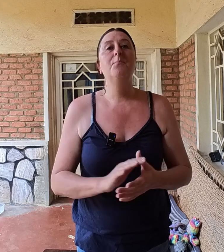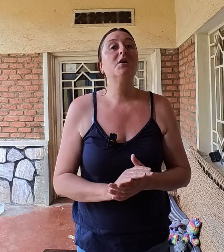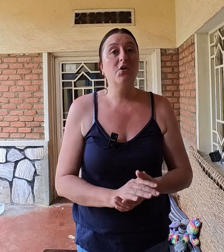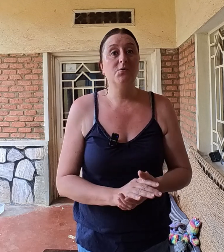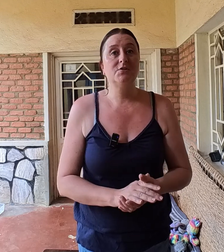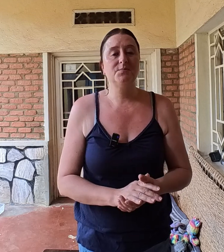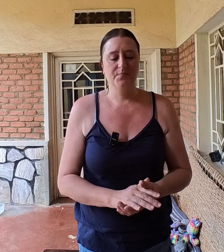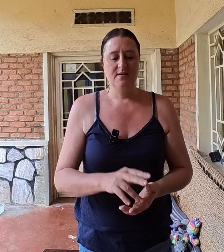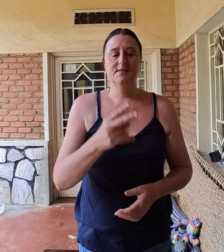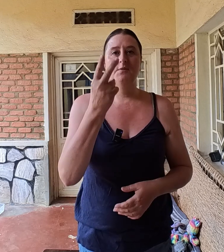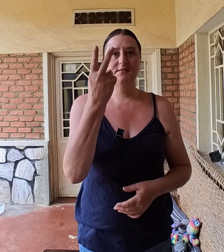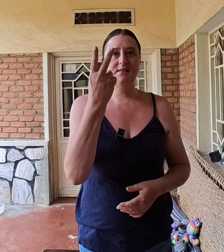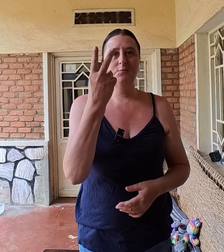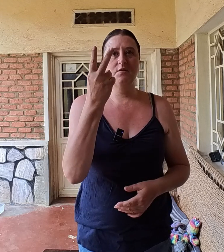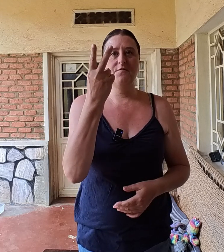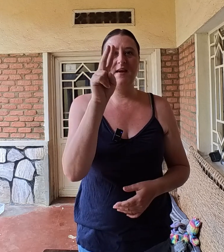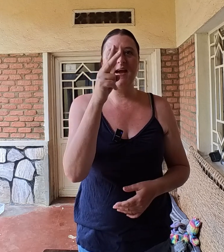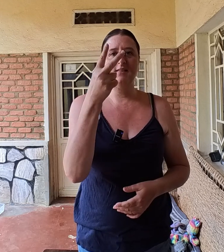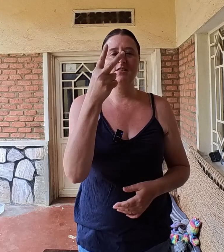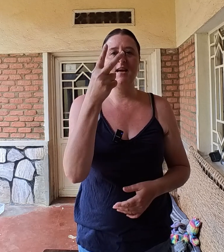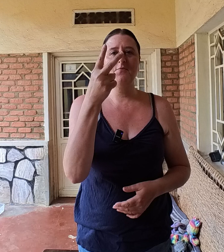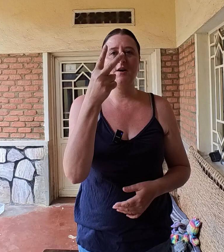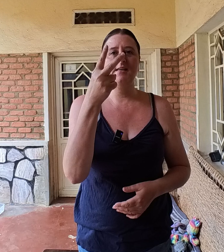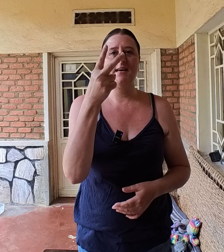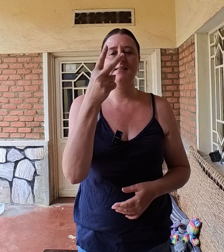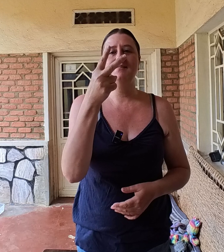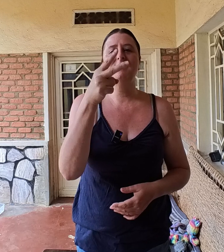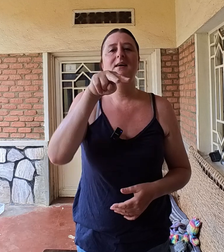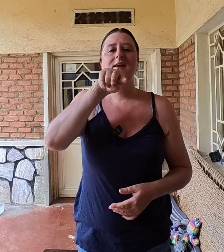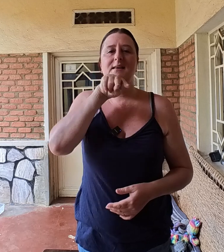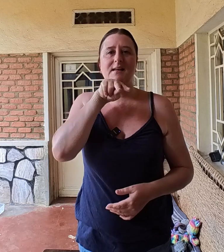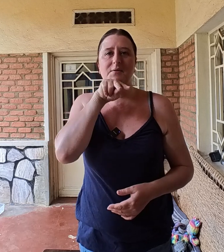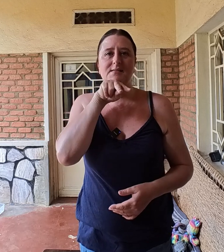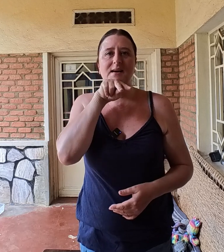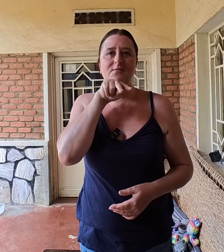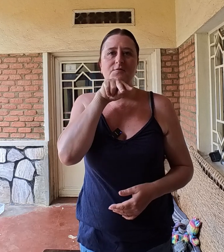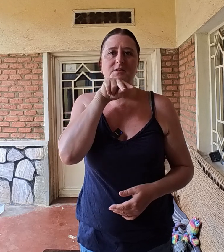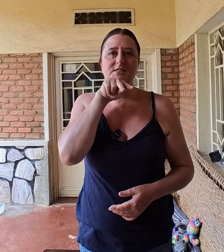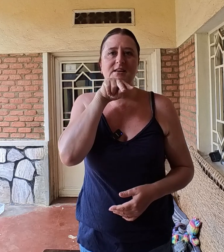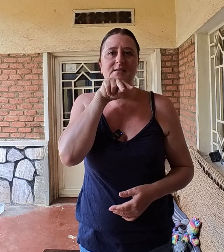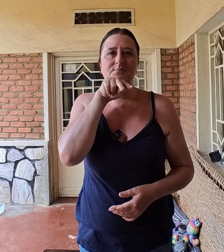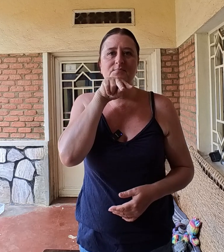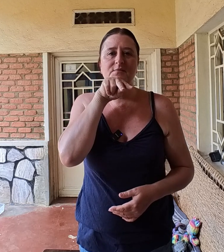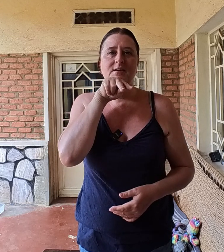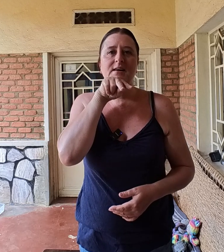But goat. So, we're starting with a V handshape, right hand, little bit down from the chin,